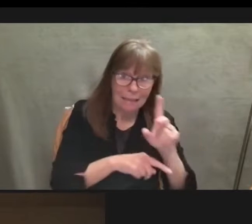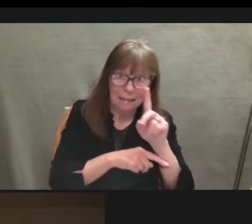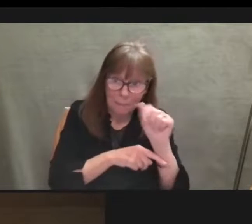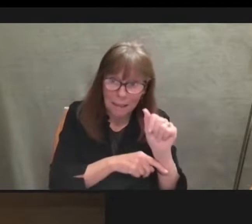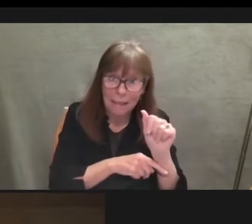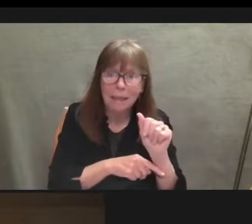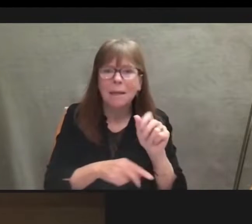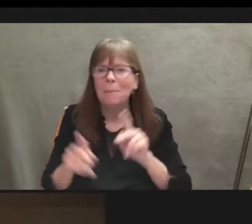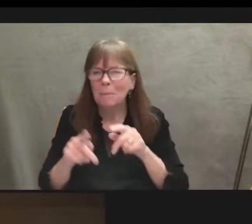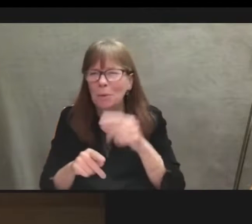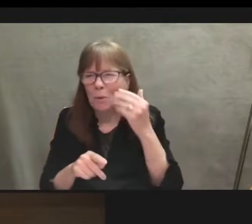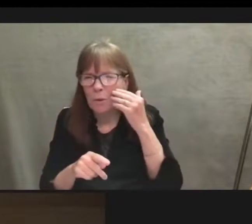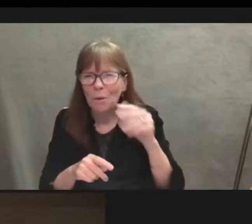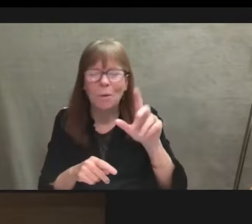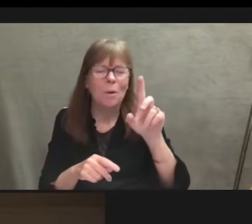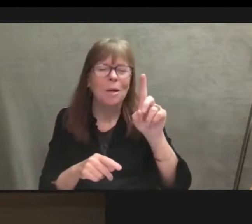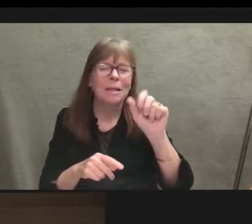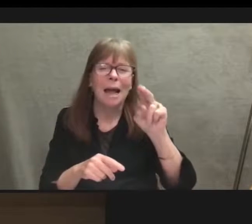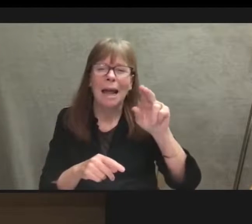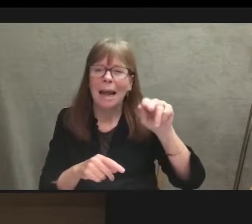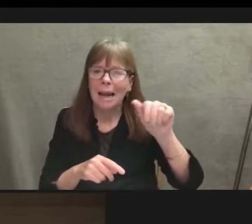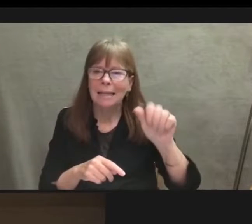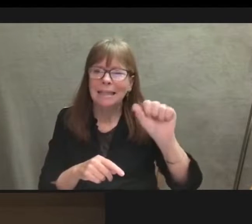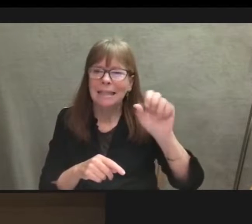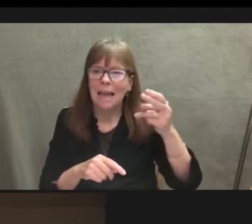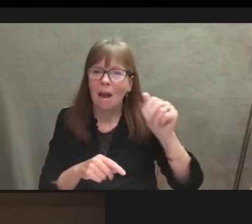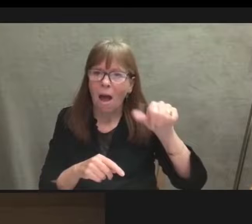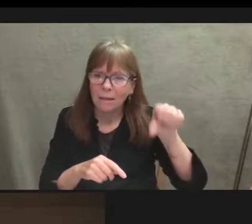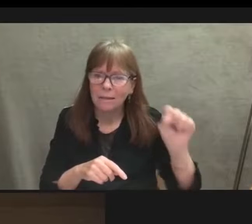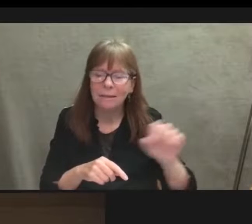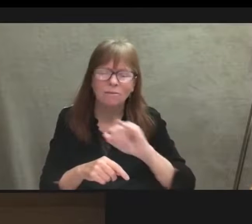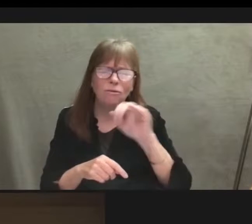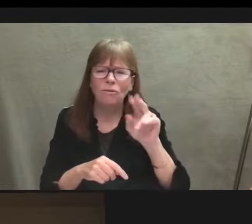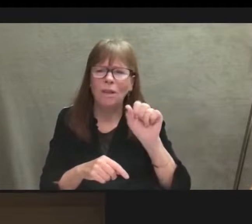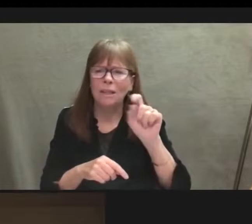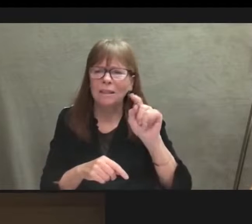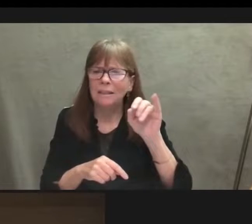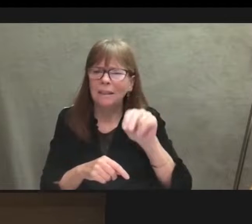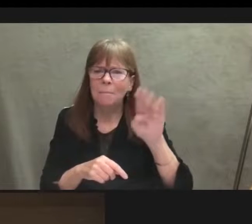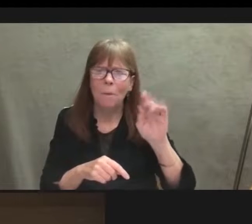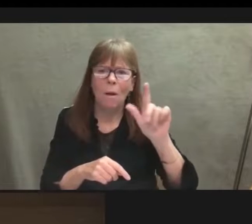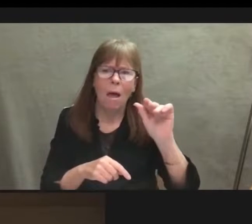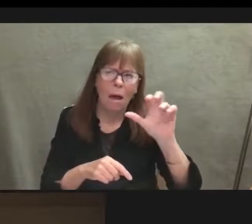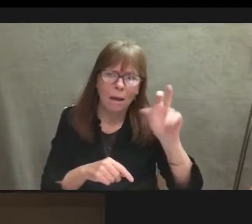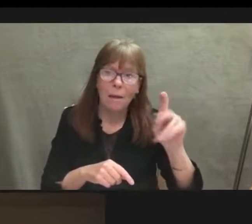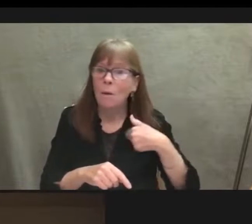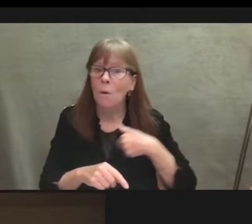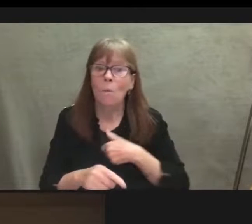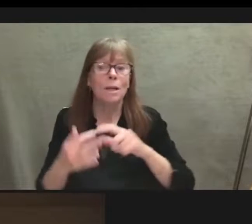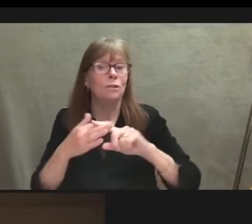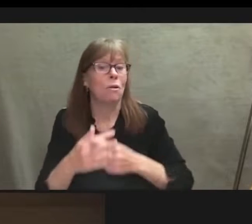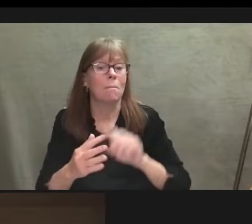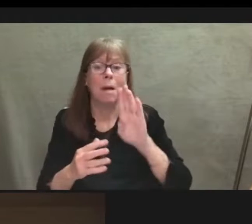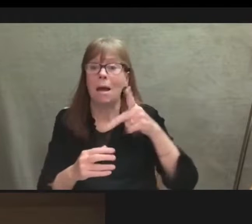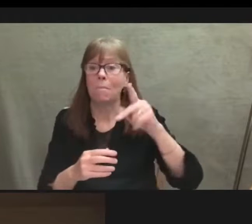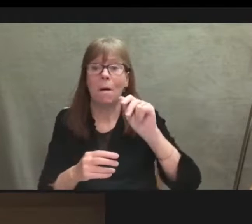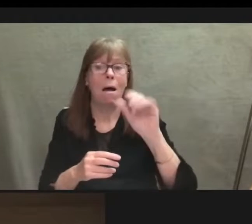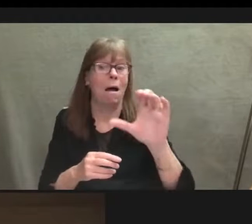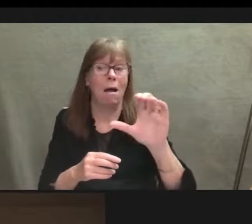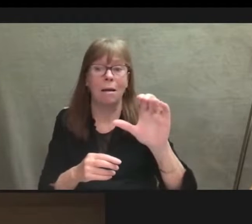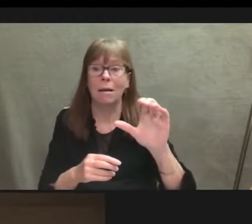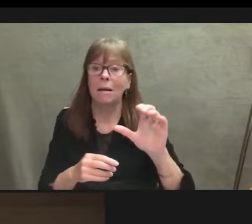Diana Cejas and Justin Bullock. We started this BIPOC podcast series on Docs With Disabilities.